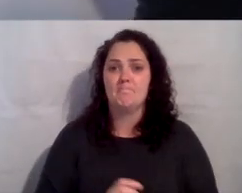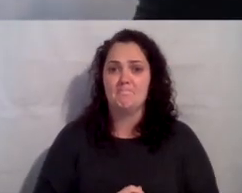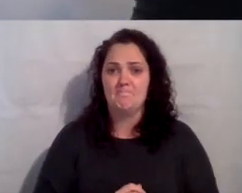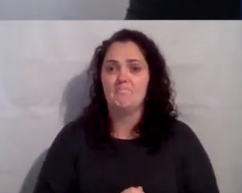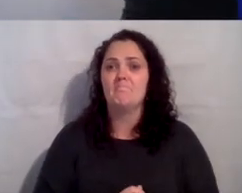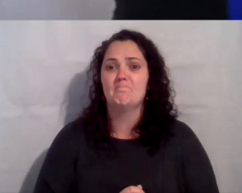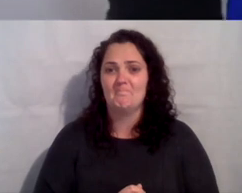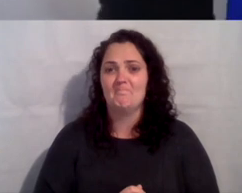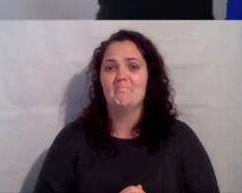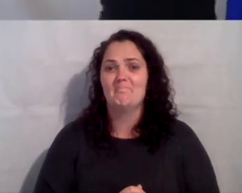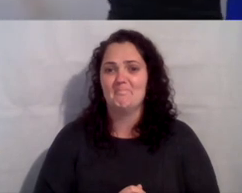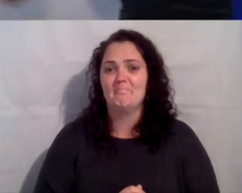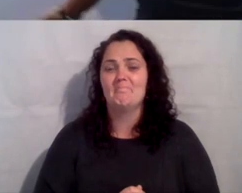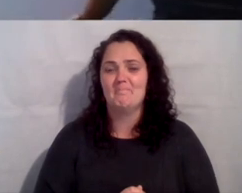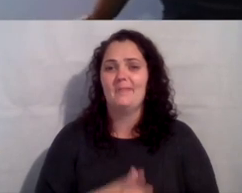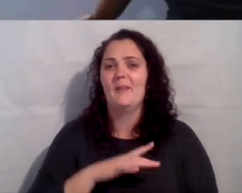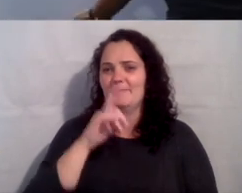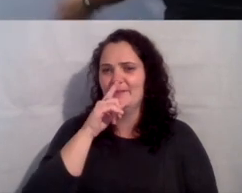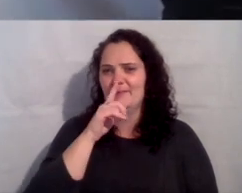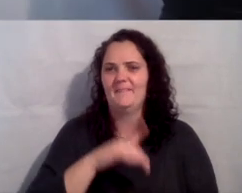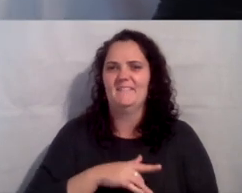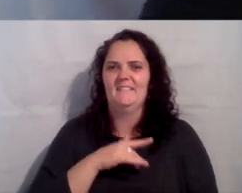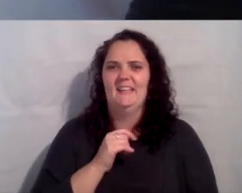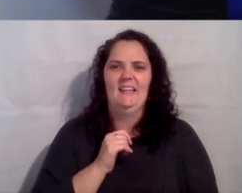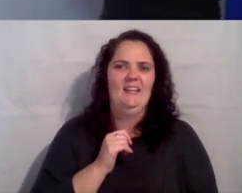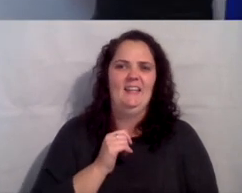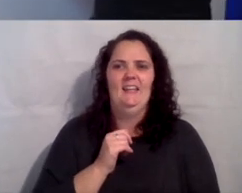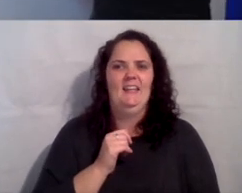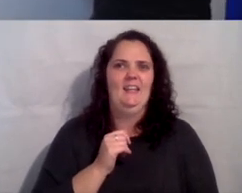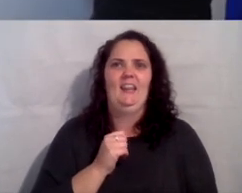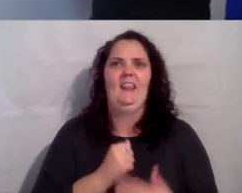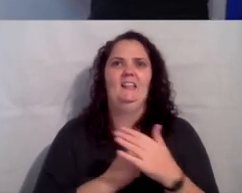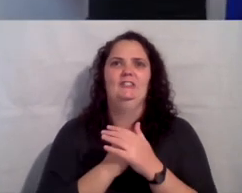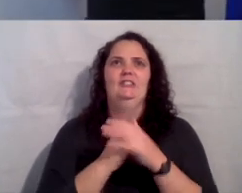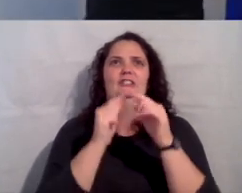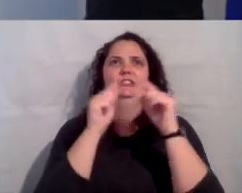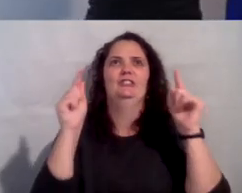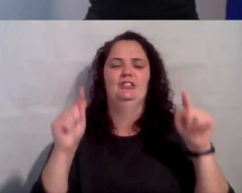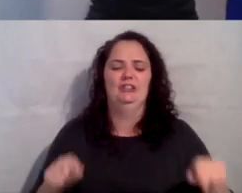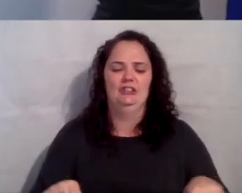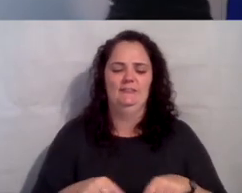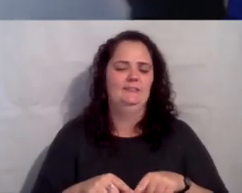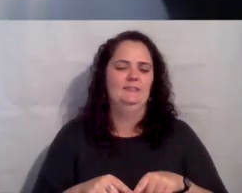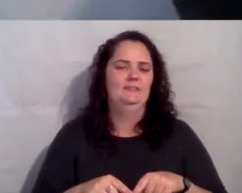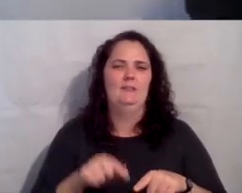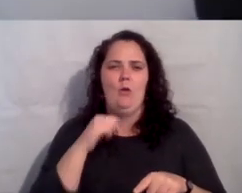they get very afraid of the edges of their sheet of paper and so they'll always tend to push and collapse towards the centre